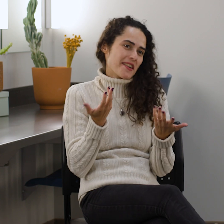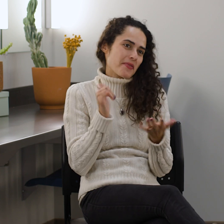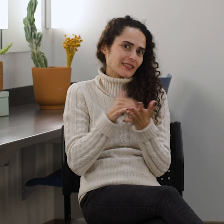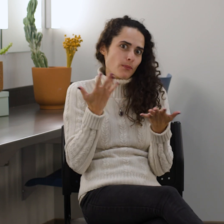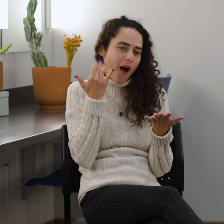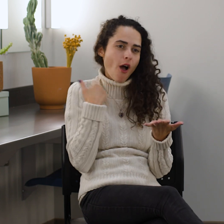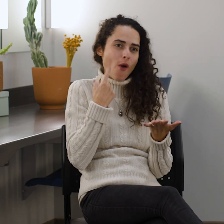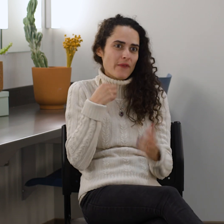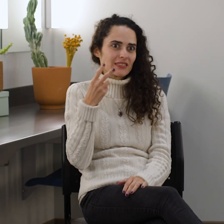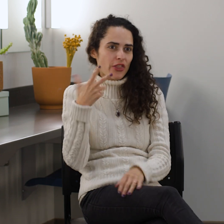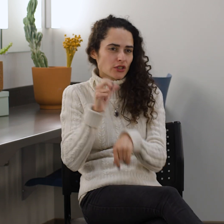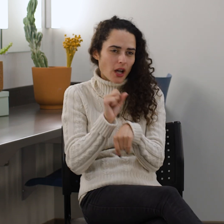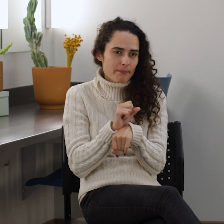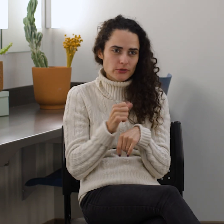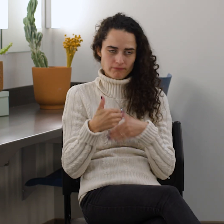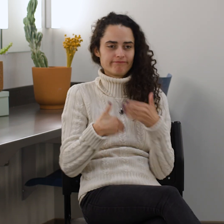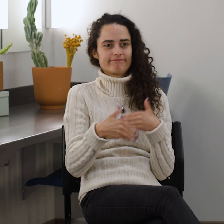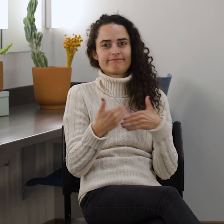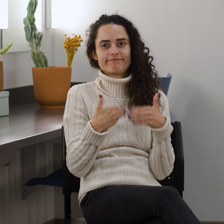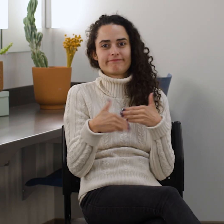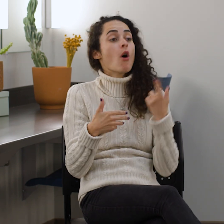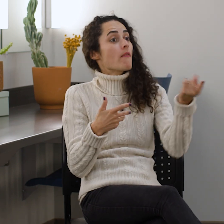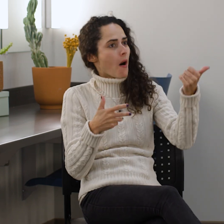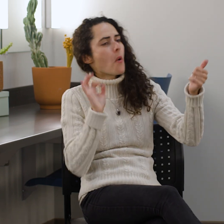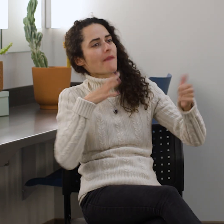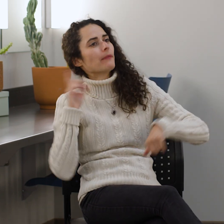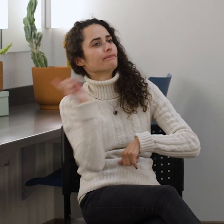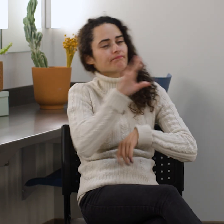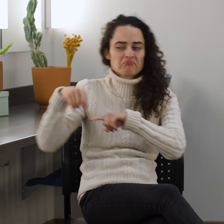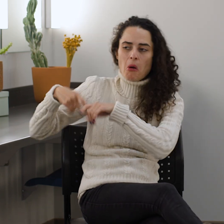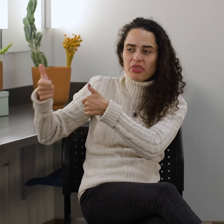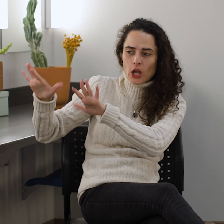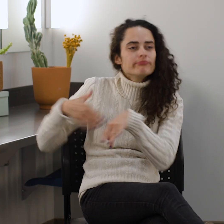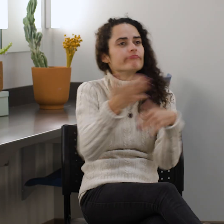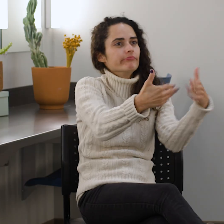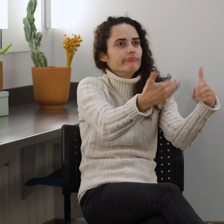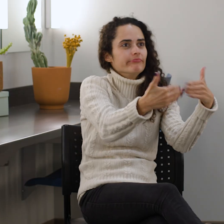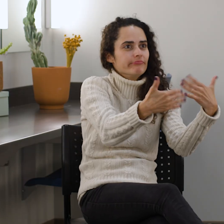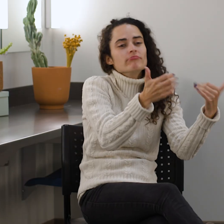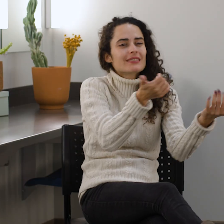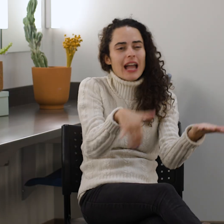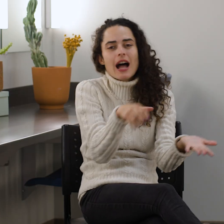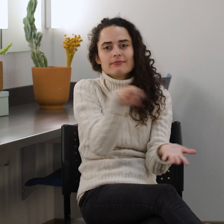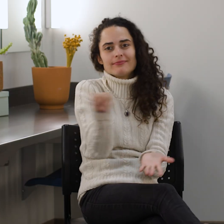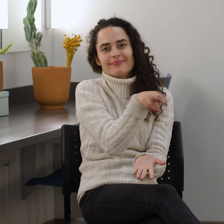That's why I always have a second and third job. When I get acting roles, I put my jobs on hold until I finish the project and return to them.